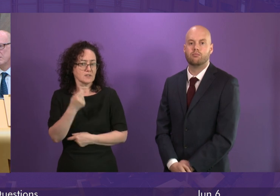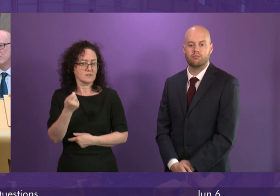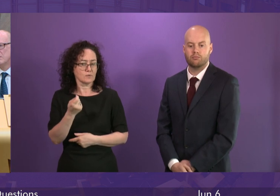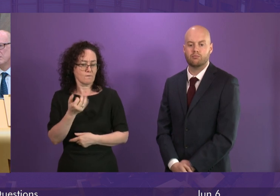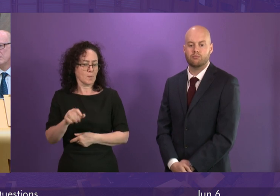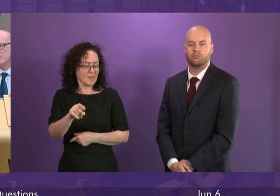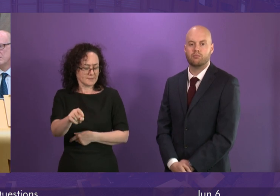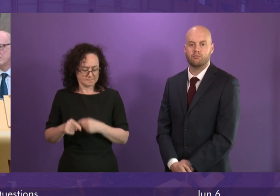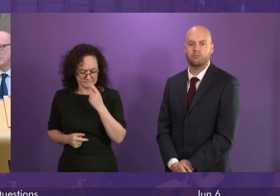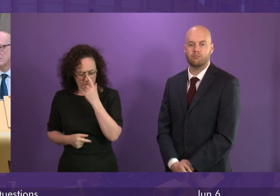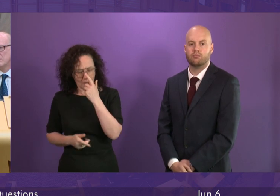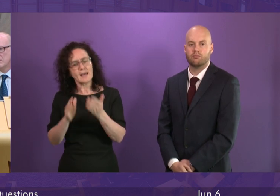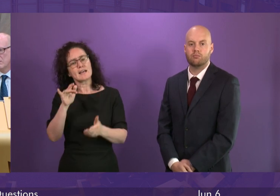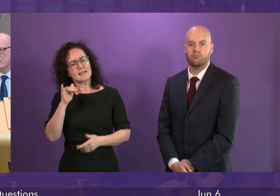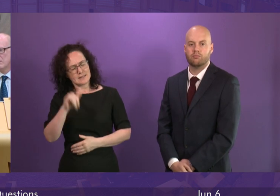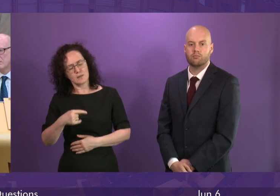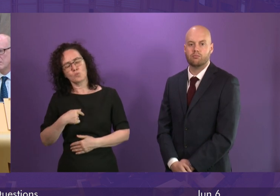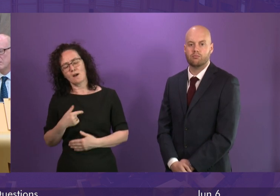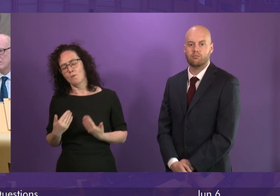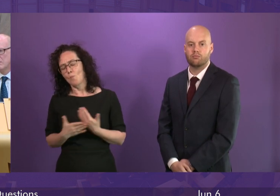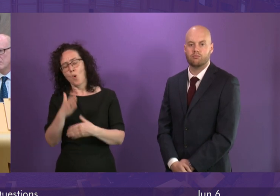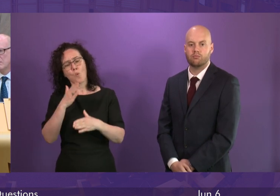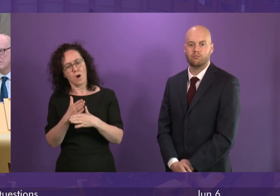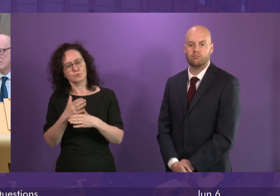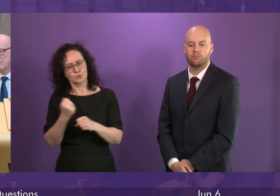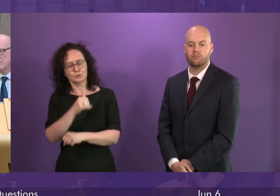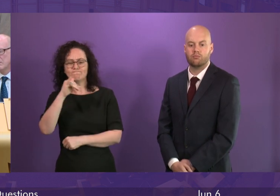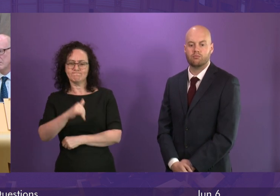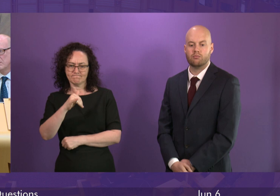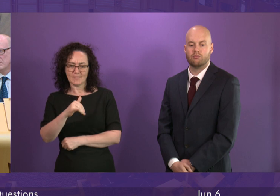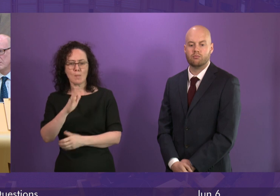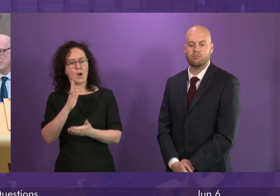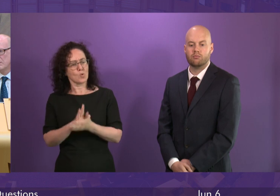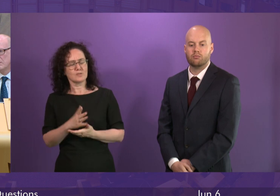is more work to be done, but I assure Richard Leonard and members in the chamber that the